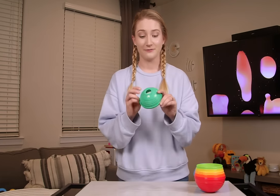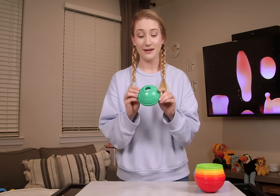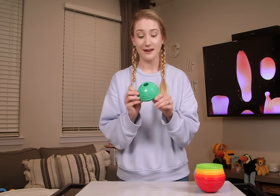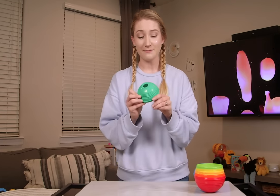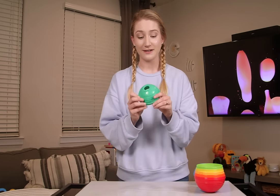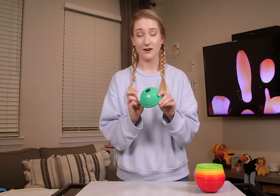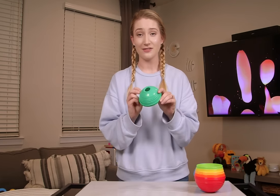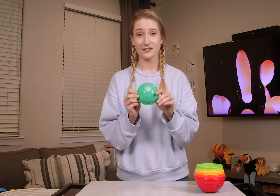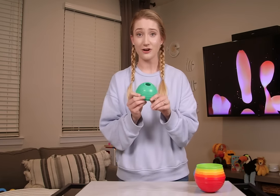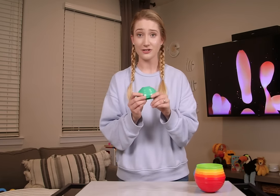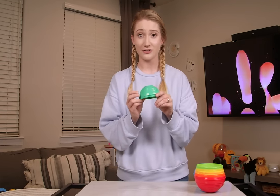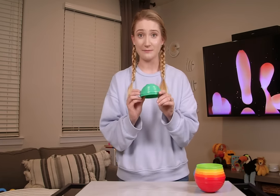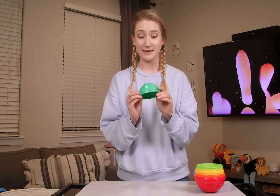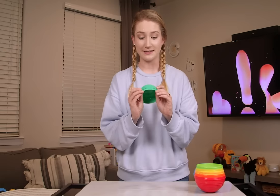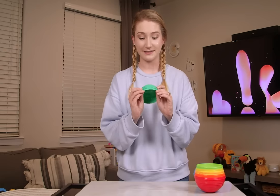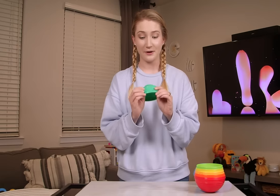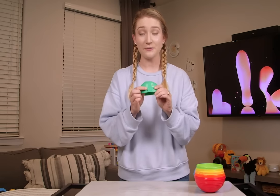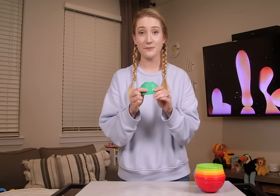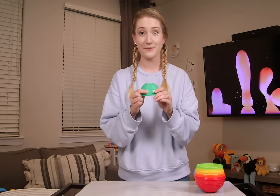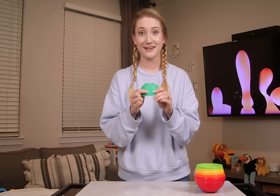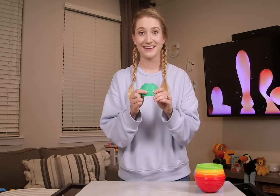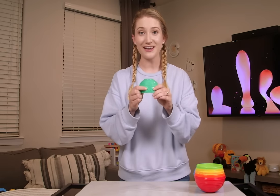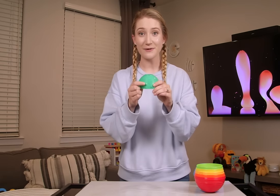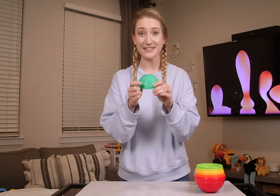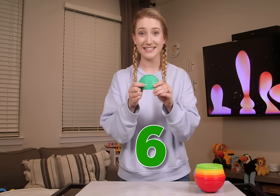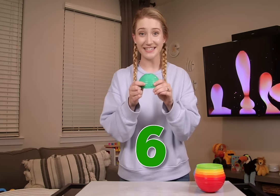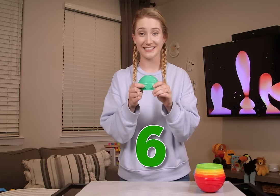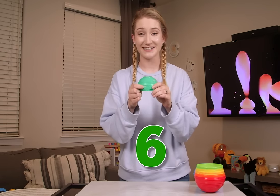What number is on the dark green piece? Oh, number six!